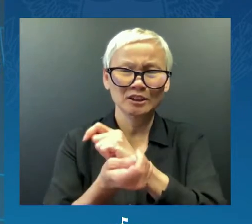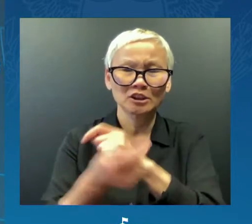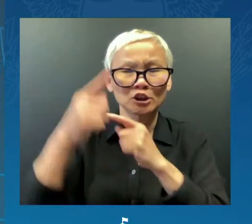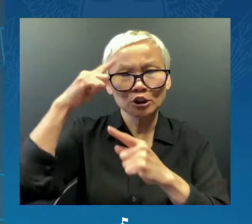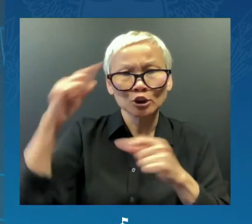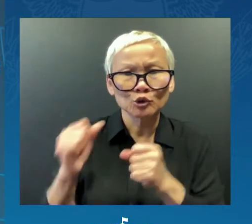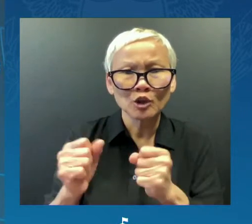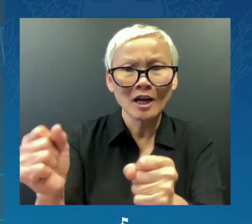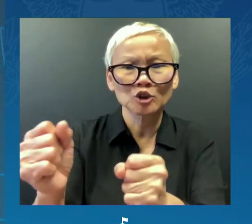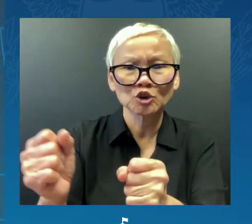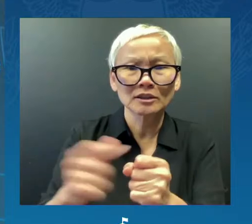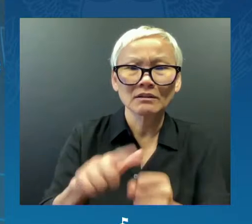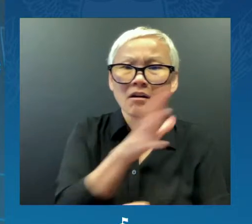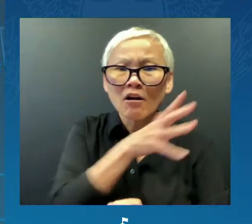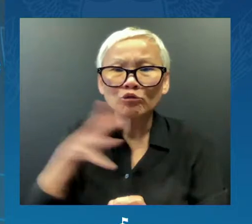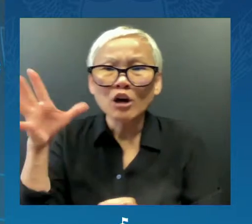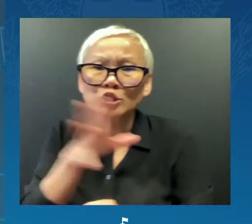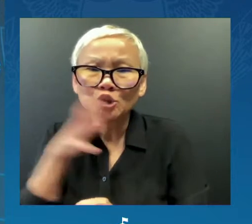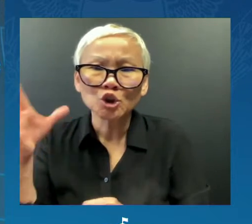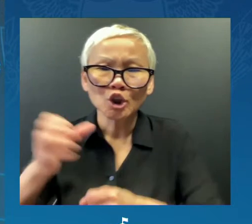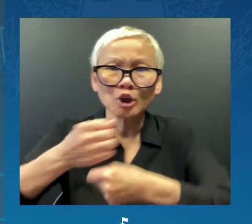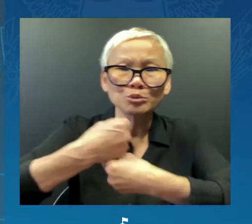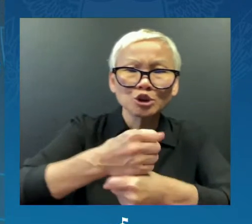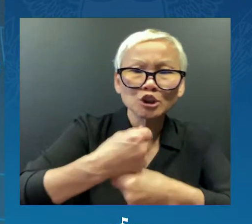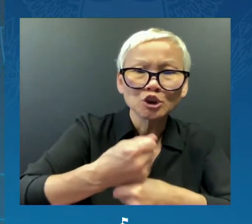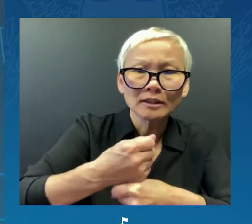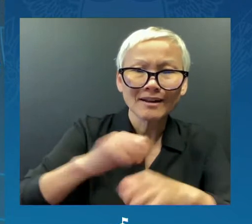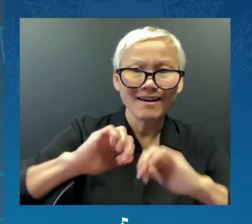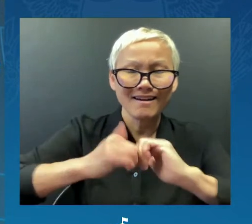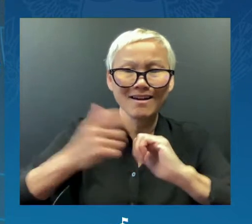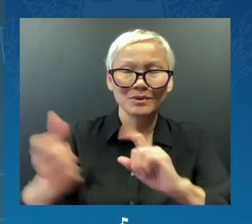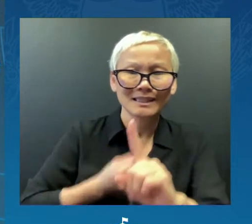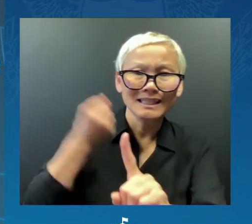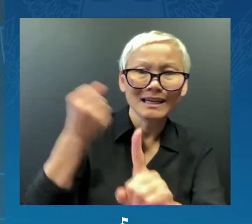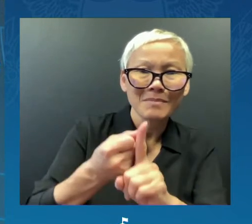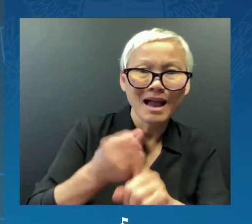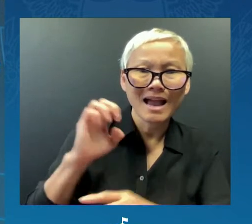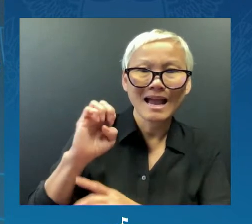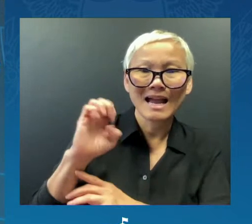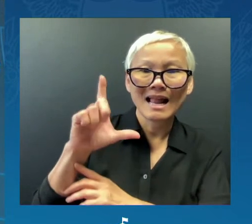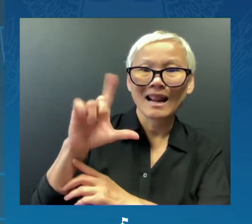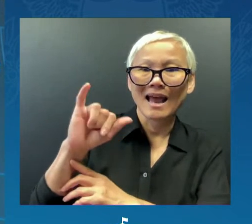and now is being used to battle food insecurity around the globe;